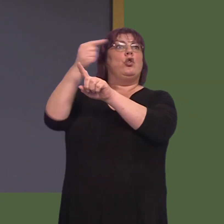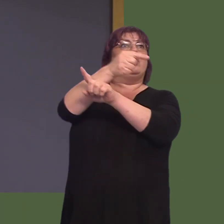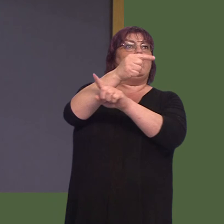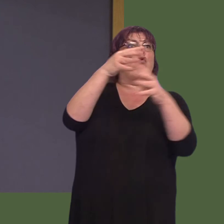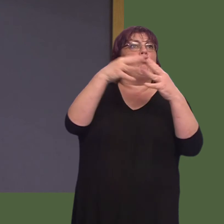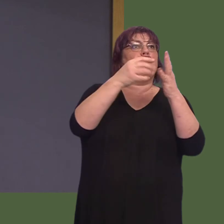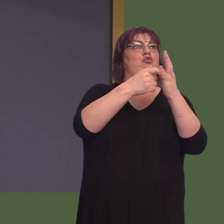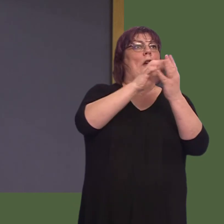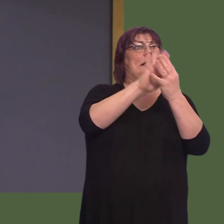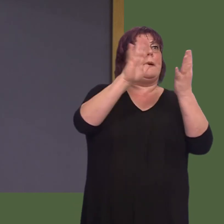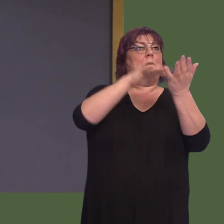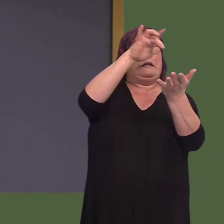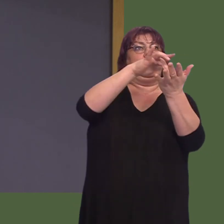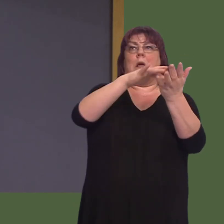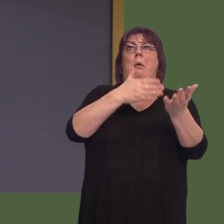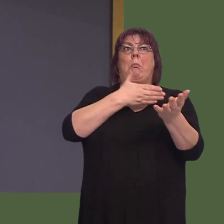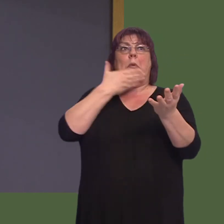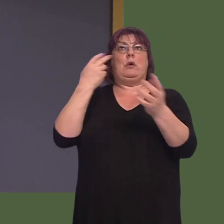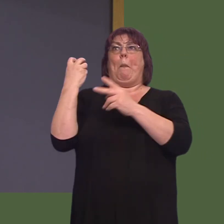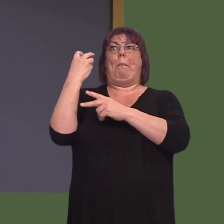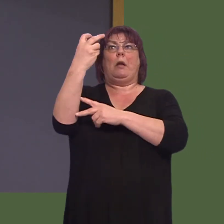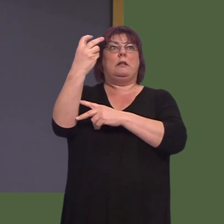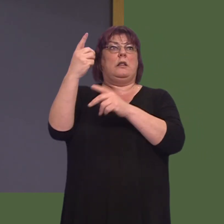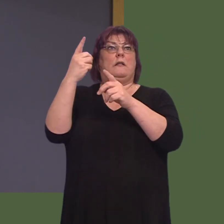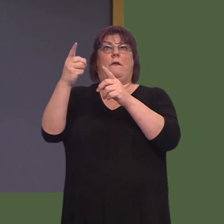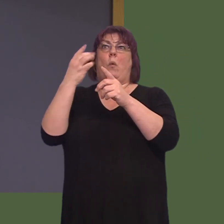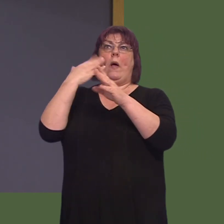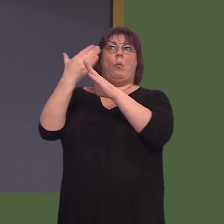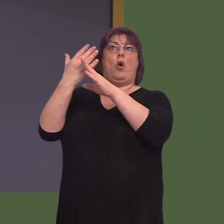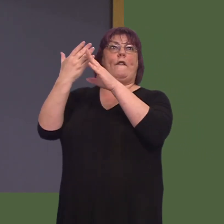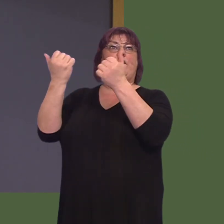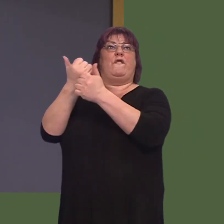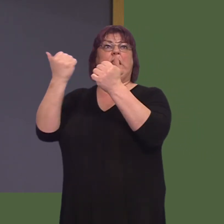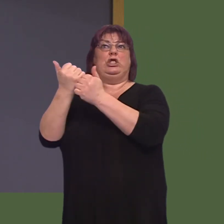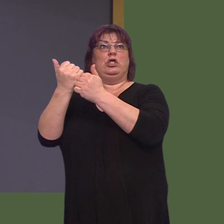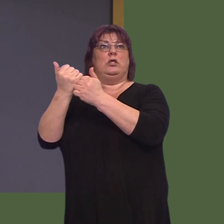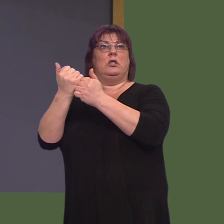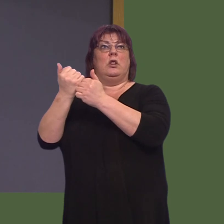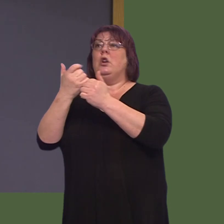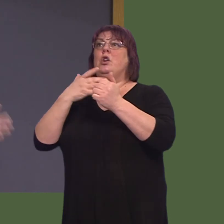Thousands of workers are being left high and dry by a non-existent transport service.